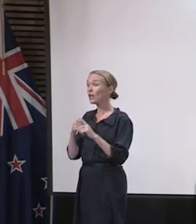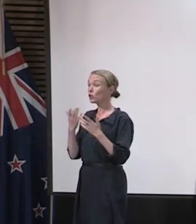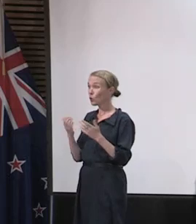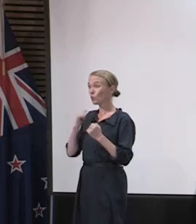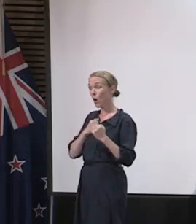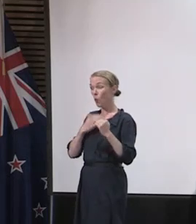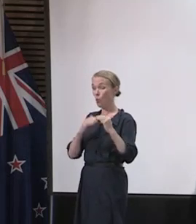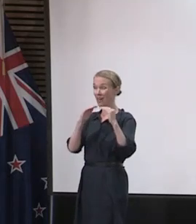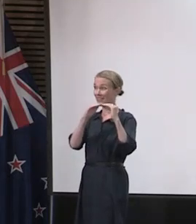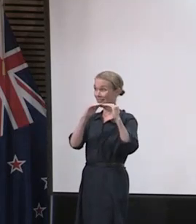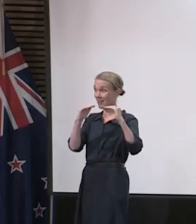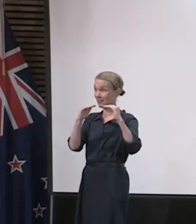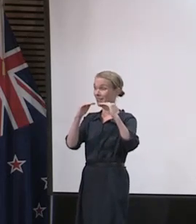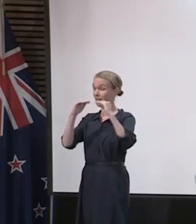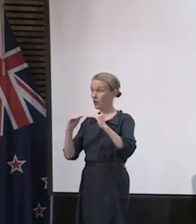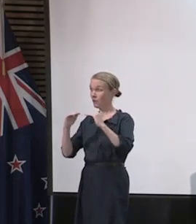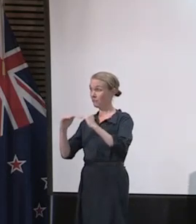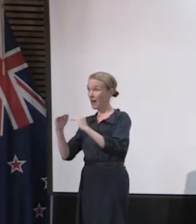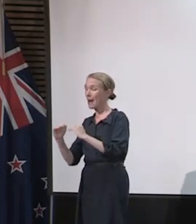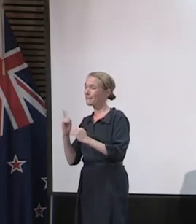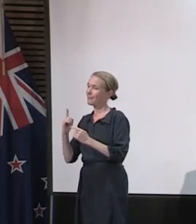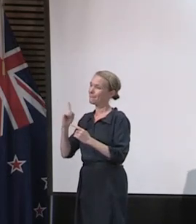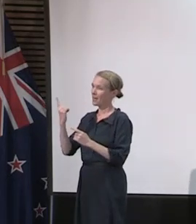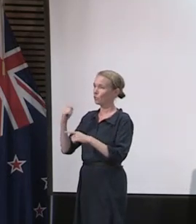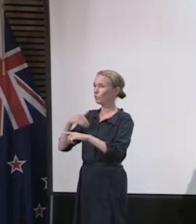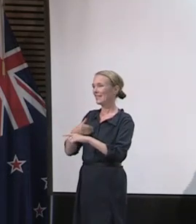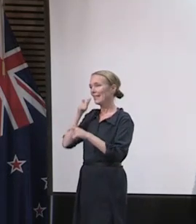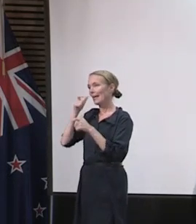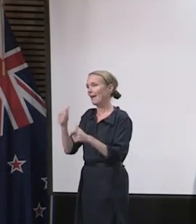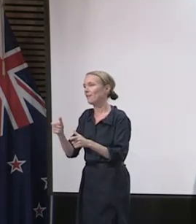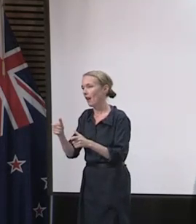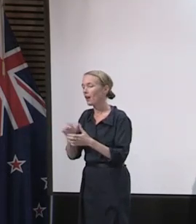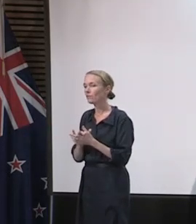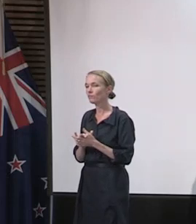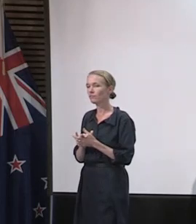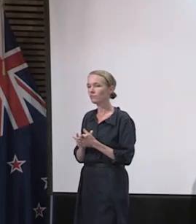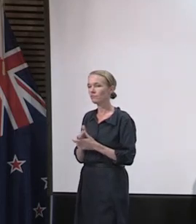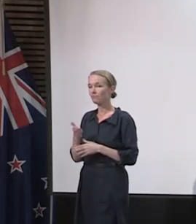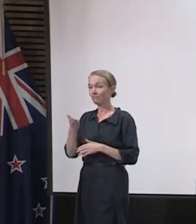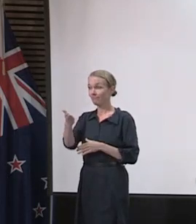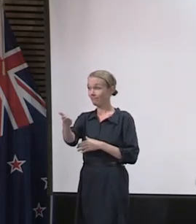do want to make sure we move and we keep moving but we do